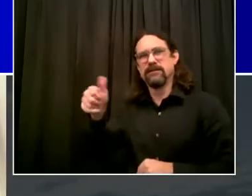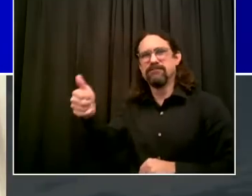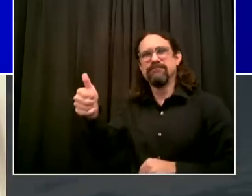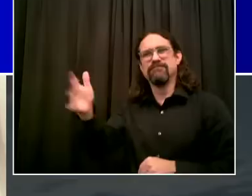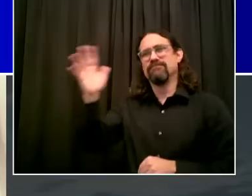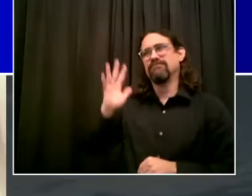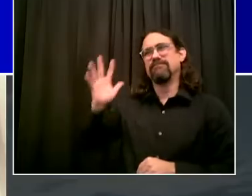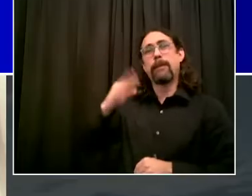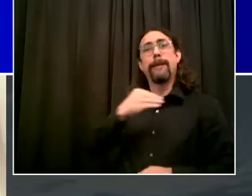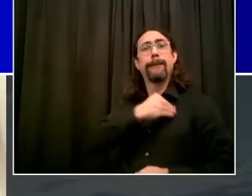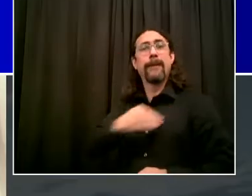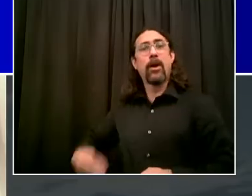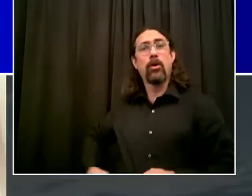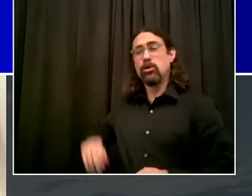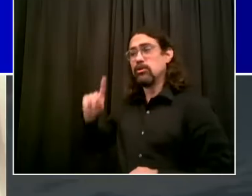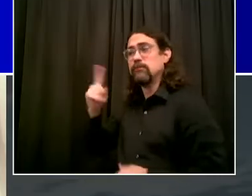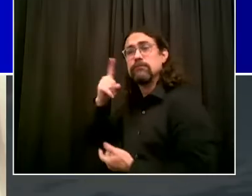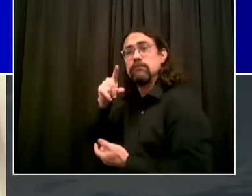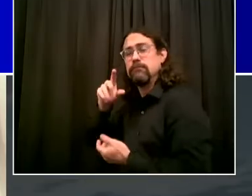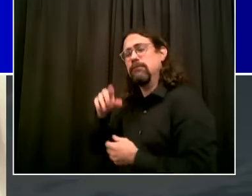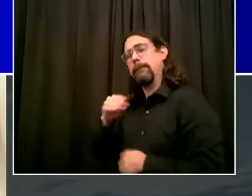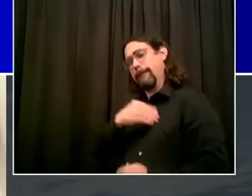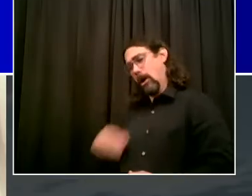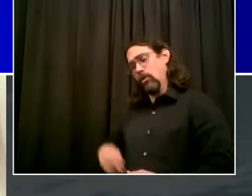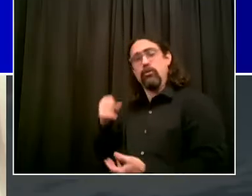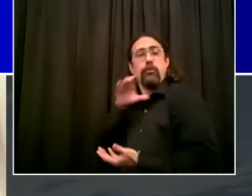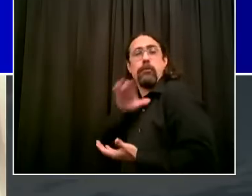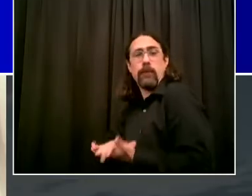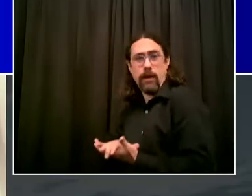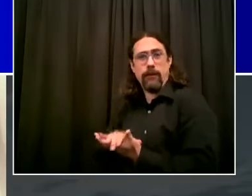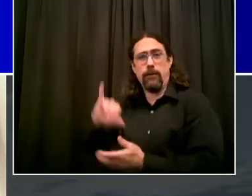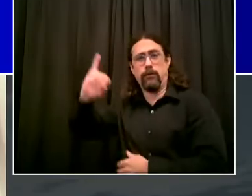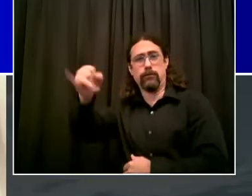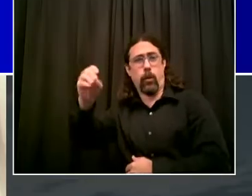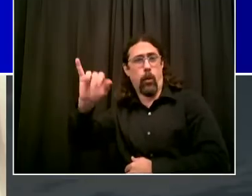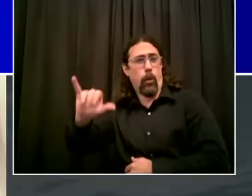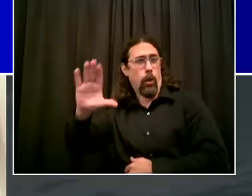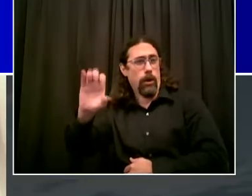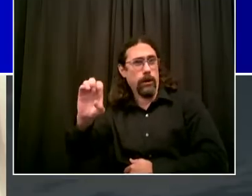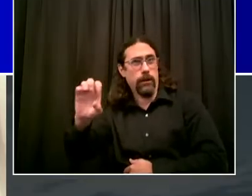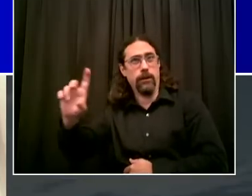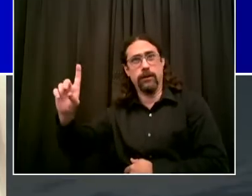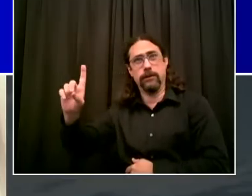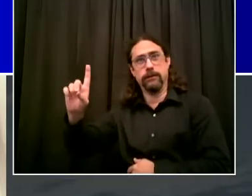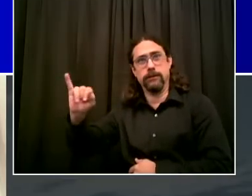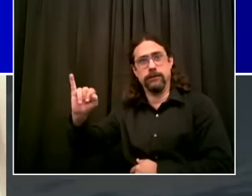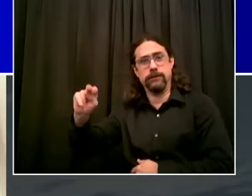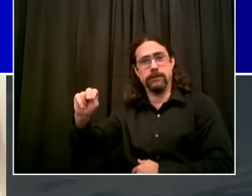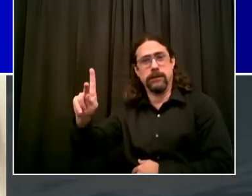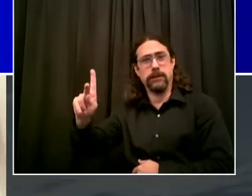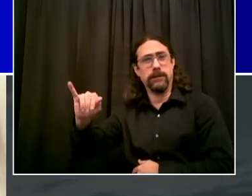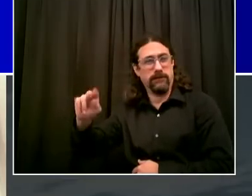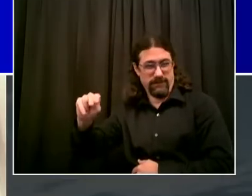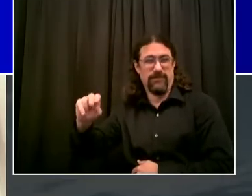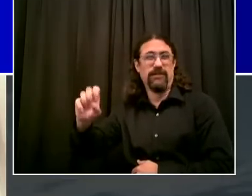INSPIRATION. FIRST LADY JOYCE DINKINS. IF YOU TO HER, SHE WAS AN EXTRAORDINARILY